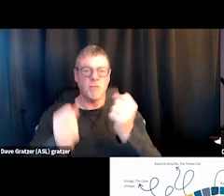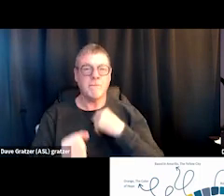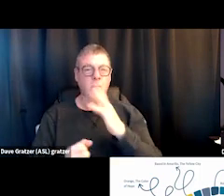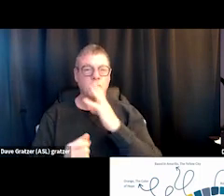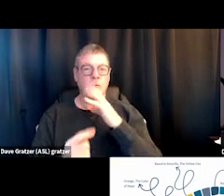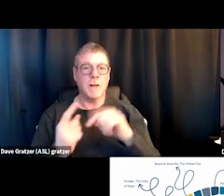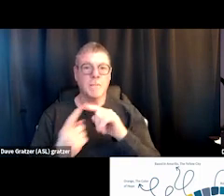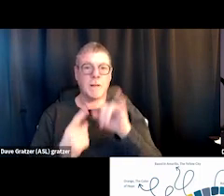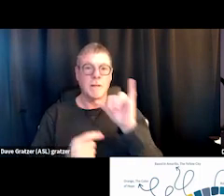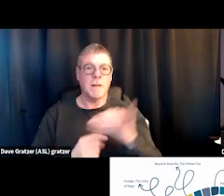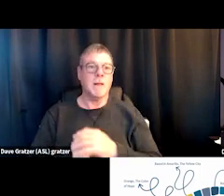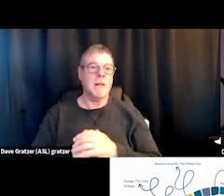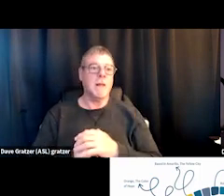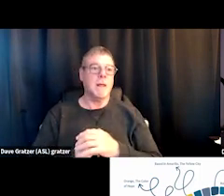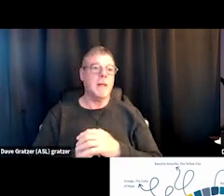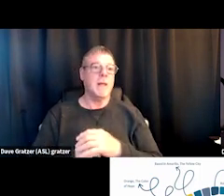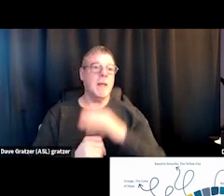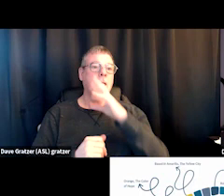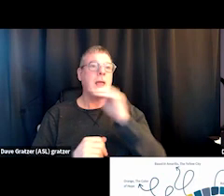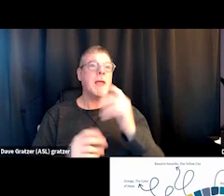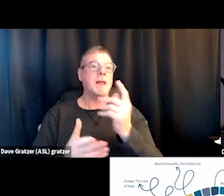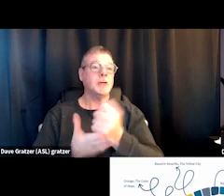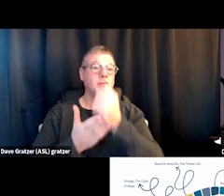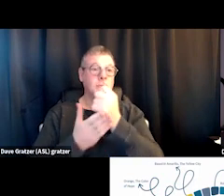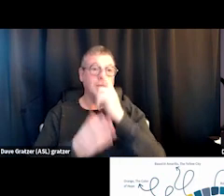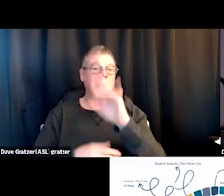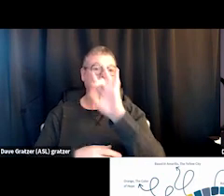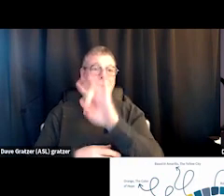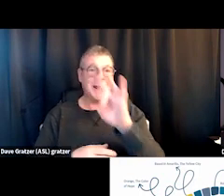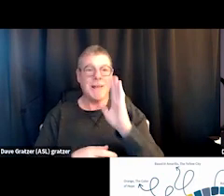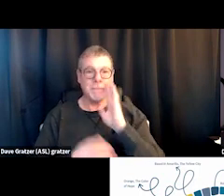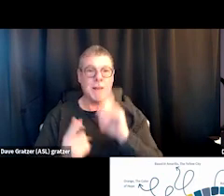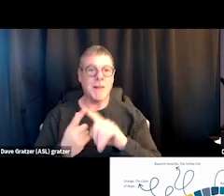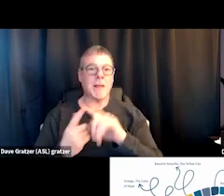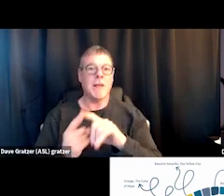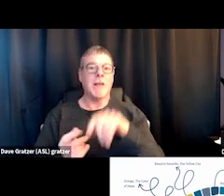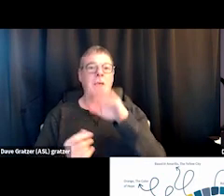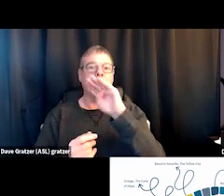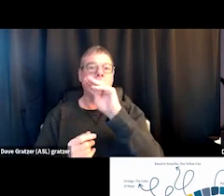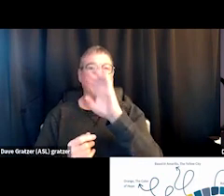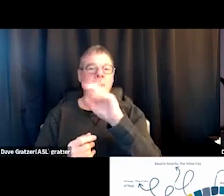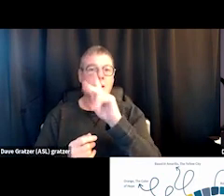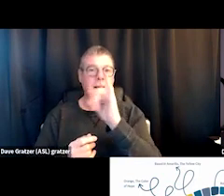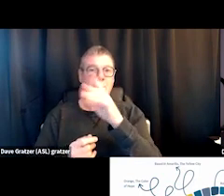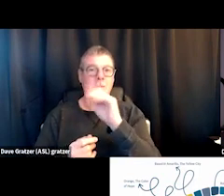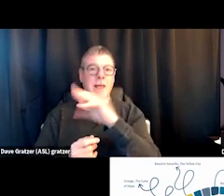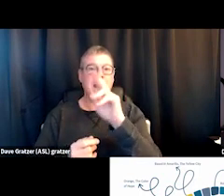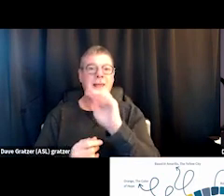Mockingbird Hill's our treatment facility with 88 beds, Progress House, 104, and then we have Next Step for Transitional Housing,